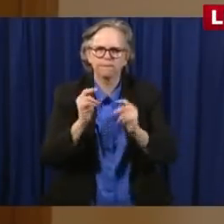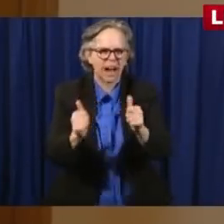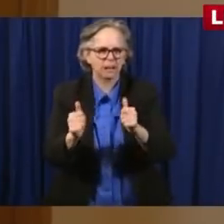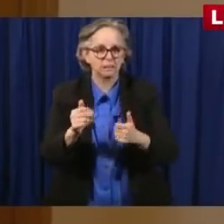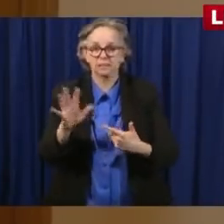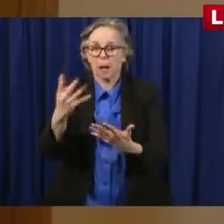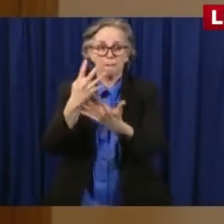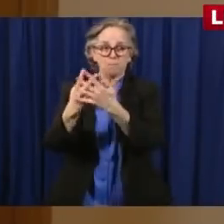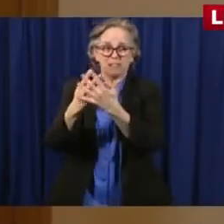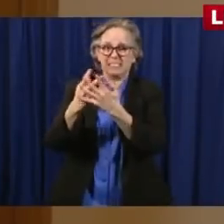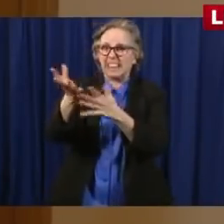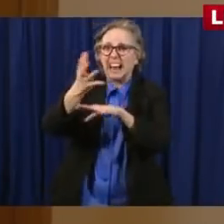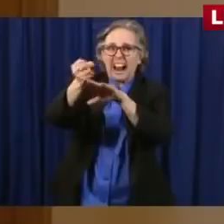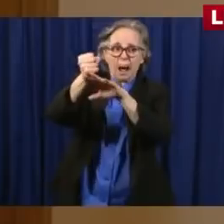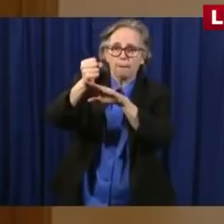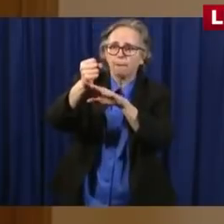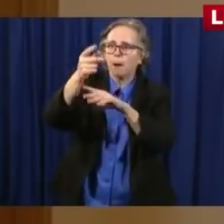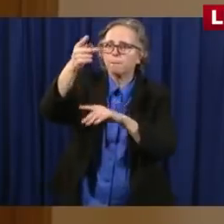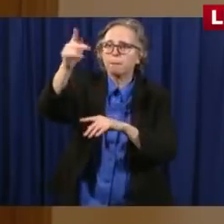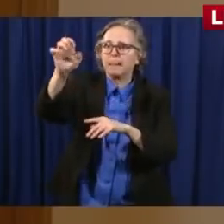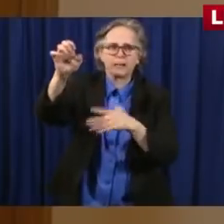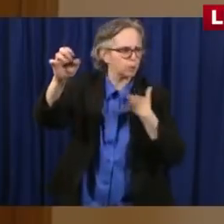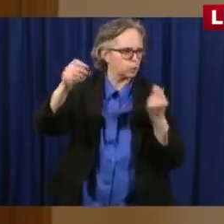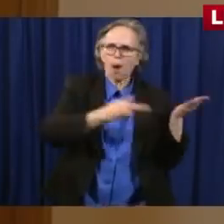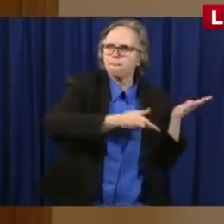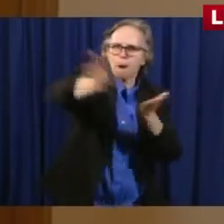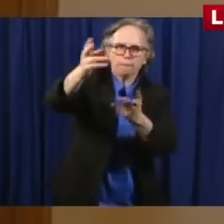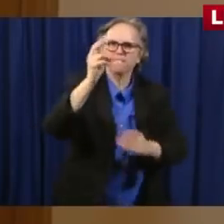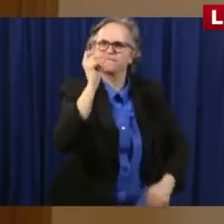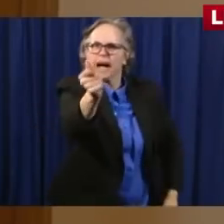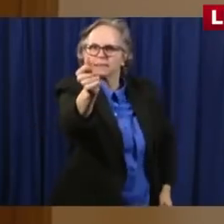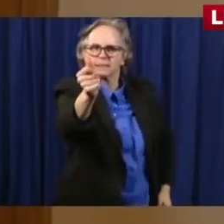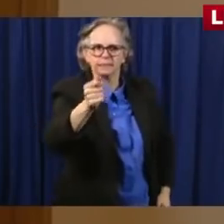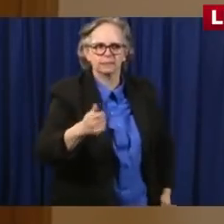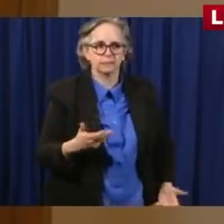WE ARE BEING ABLE TO MOVE THINGS QUICKLY.